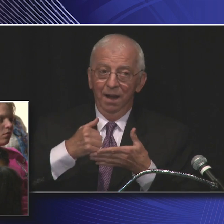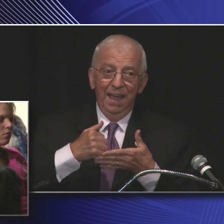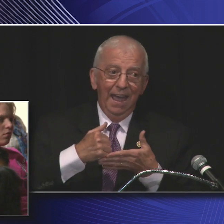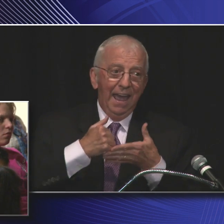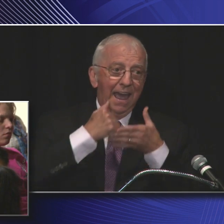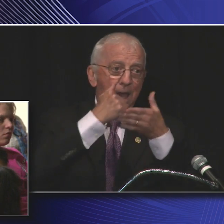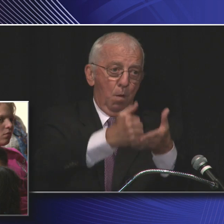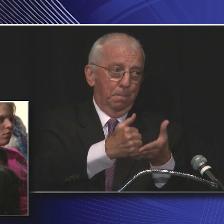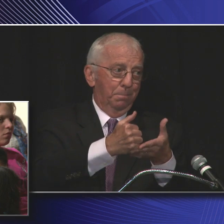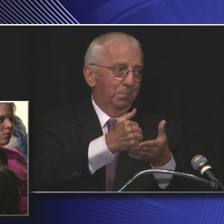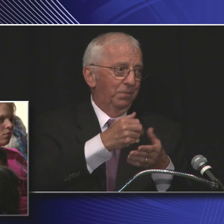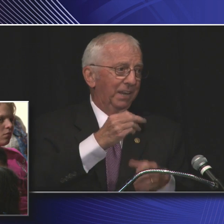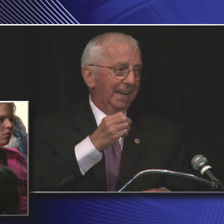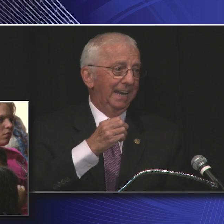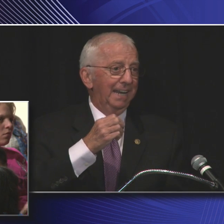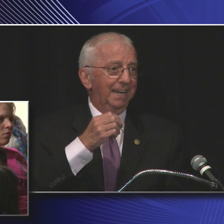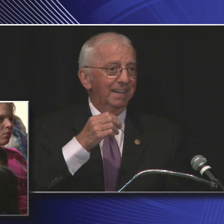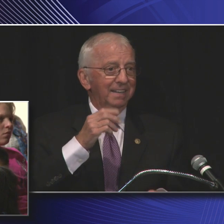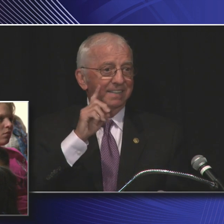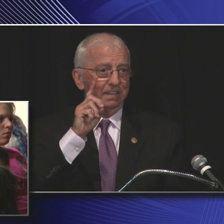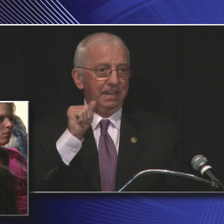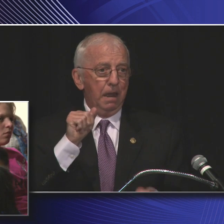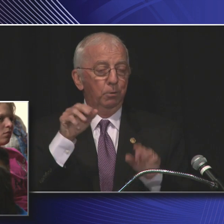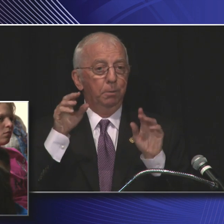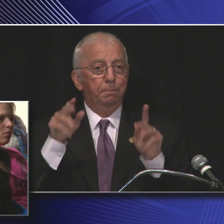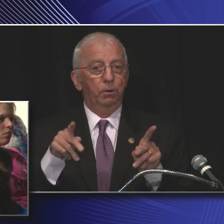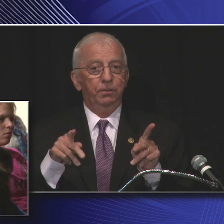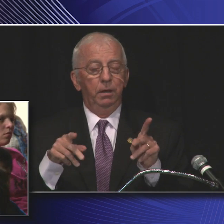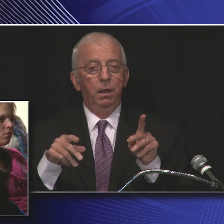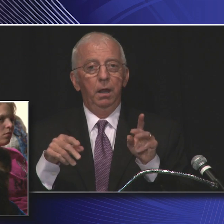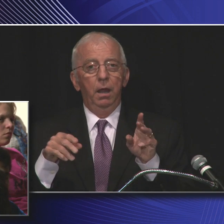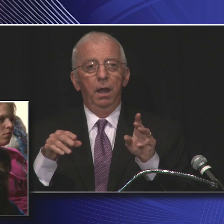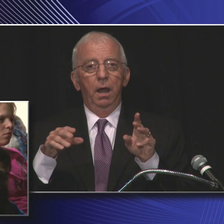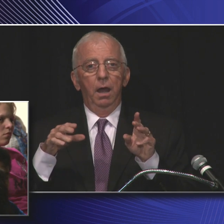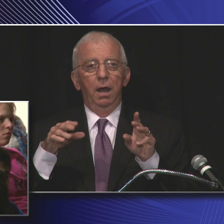or help the disabled person.